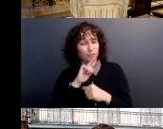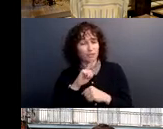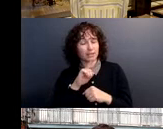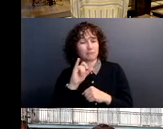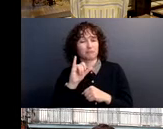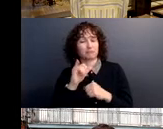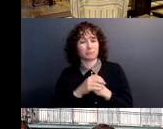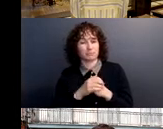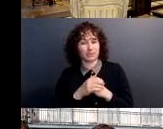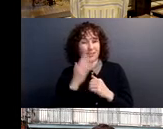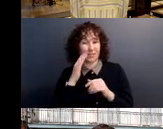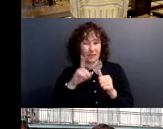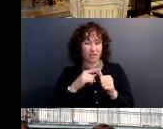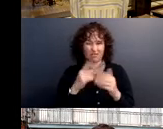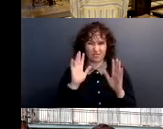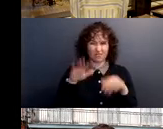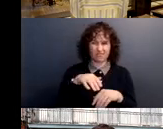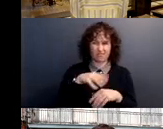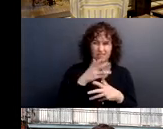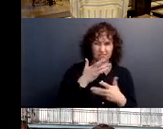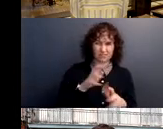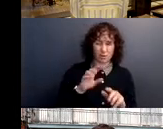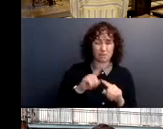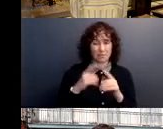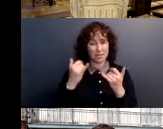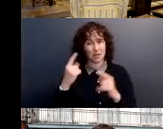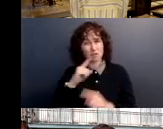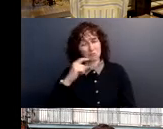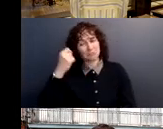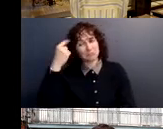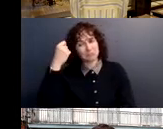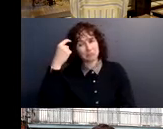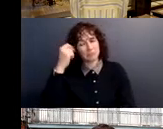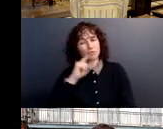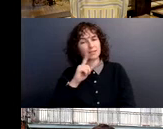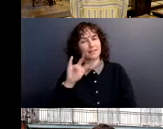to tolerate it at first, but now they seem to understand that it signals a certain thing